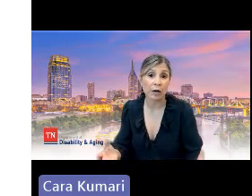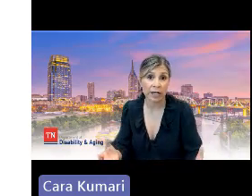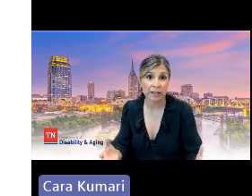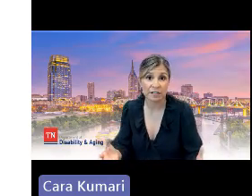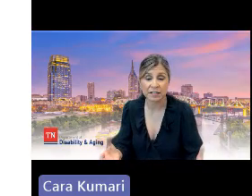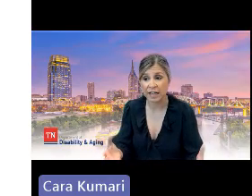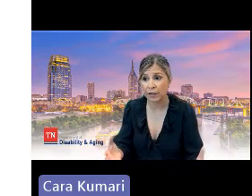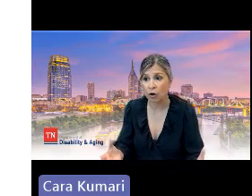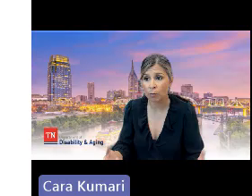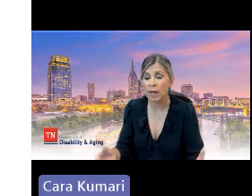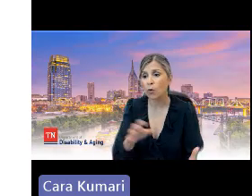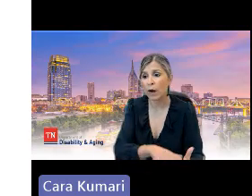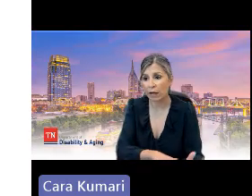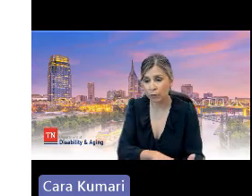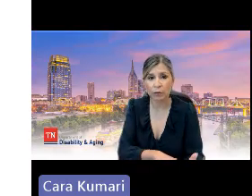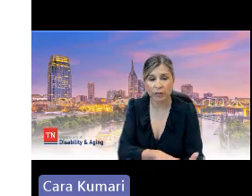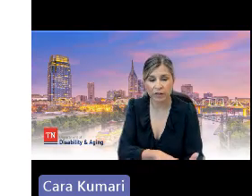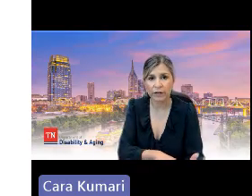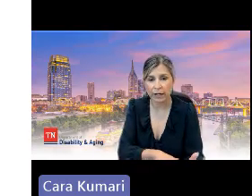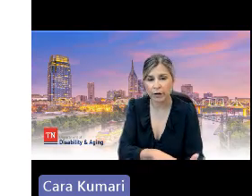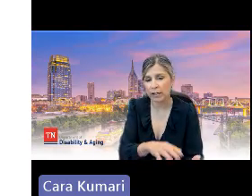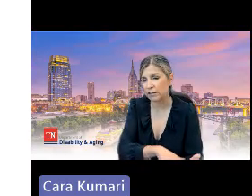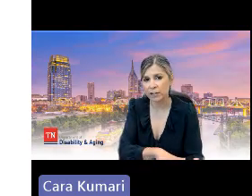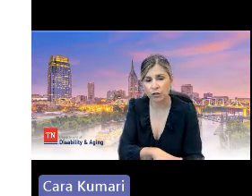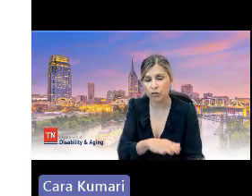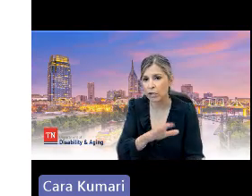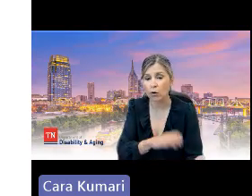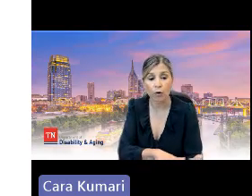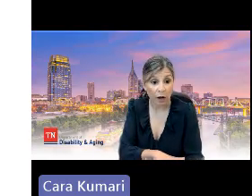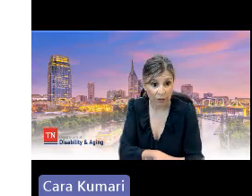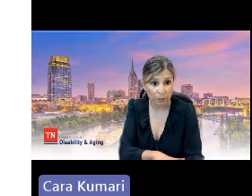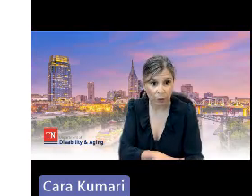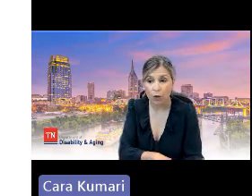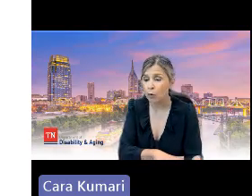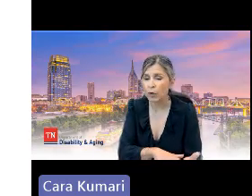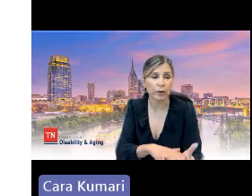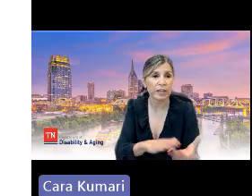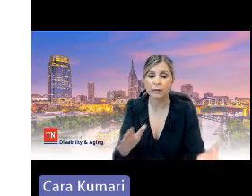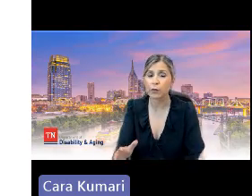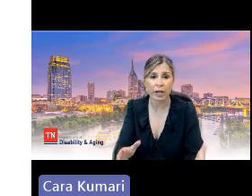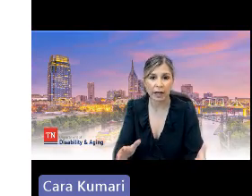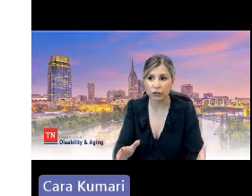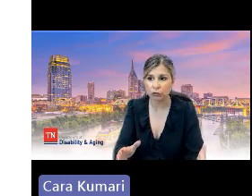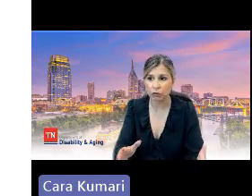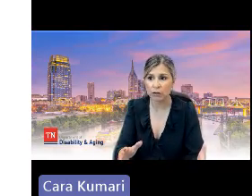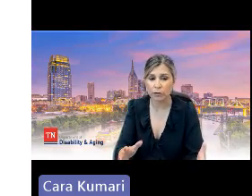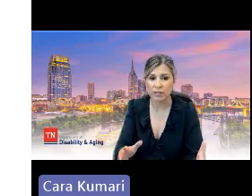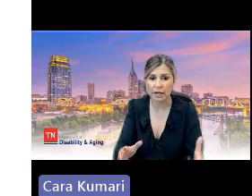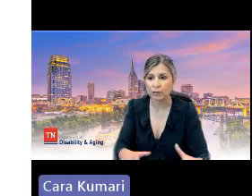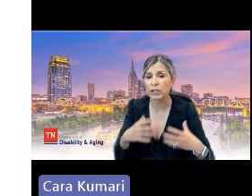kids to stay at home rather than receive care in an institution or a hospital, which we never want to have children in those settings.